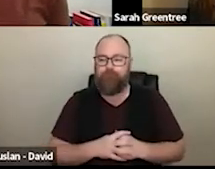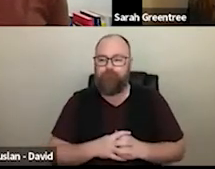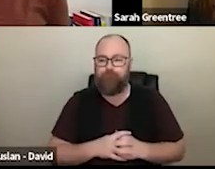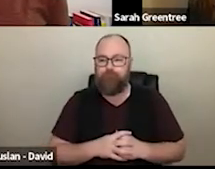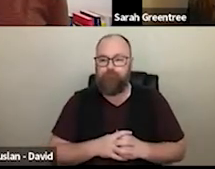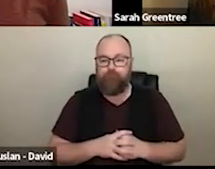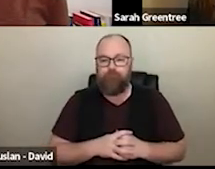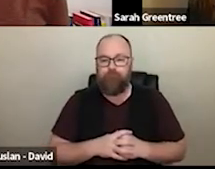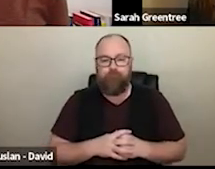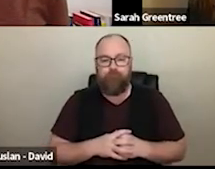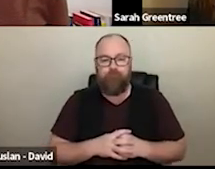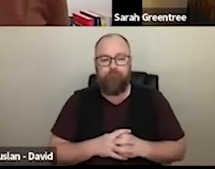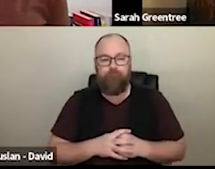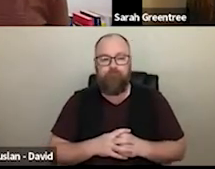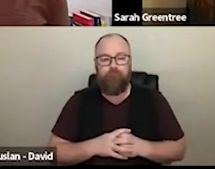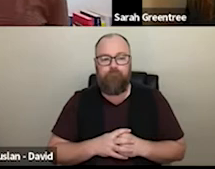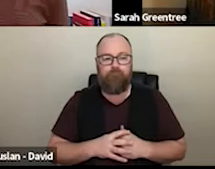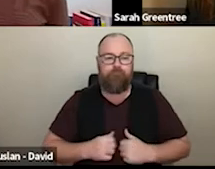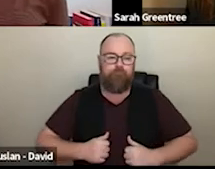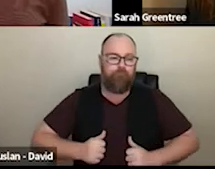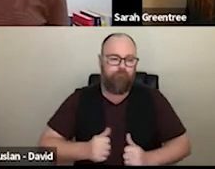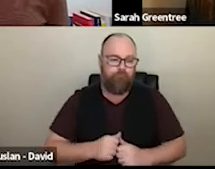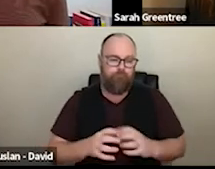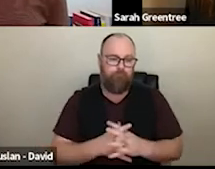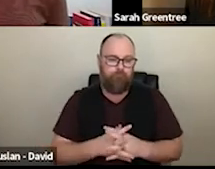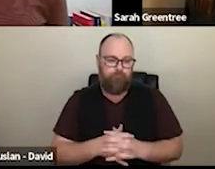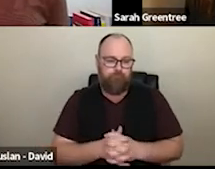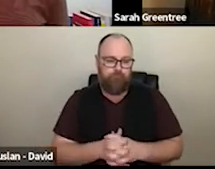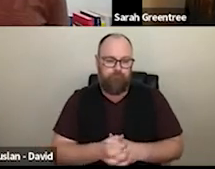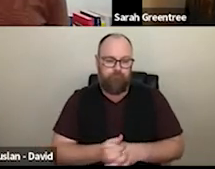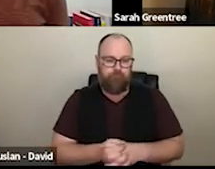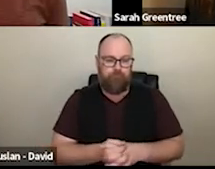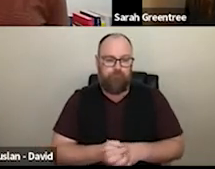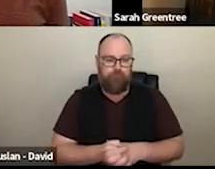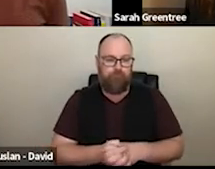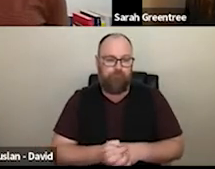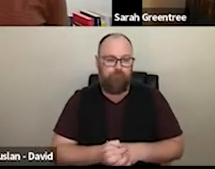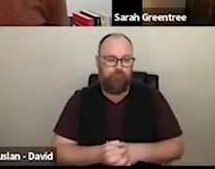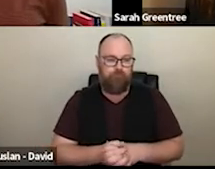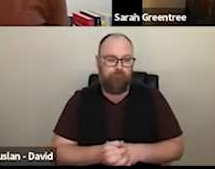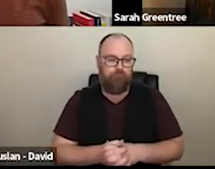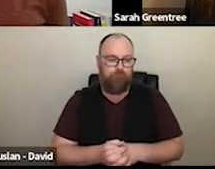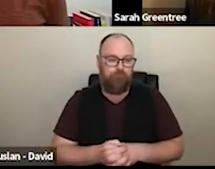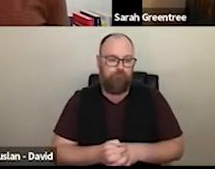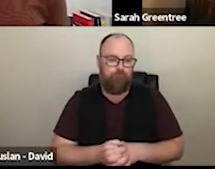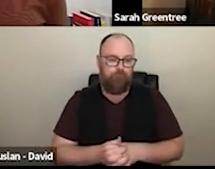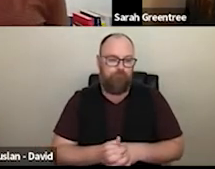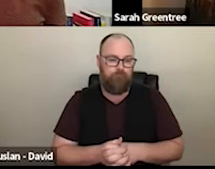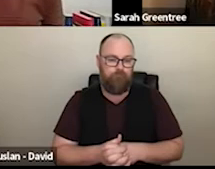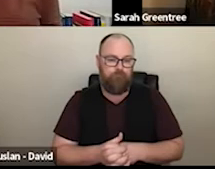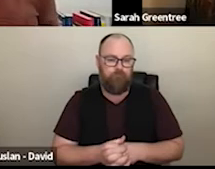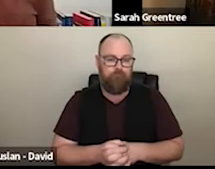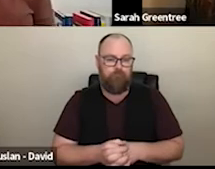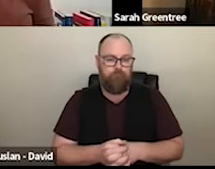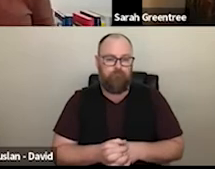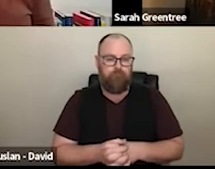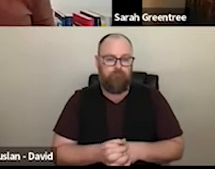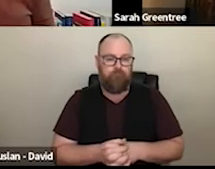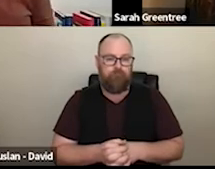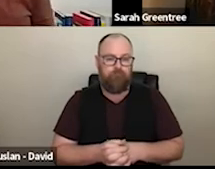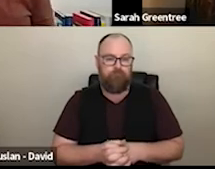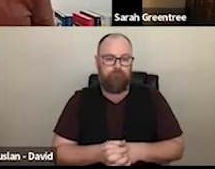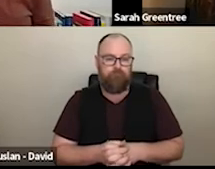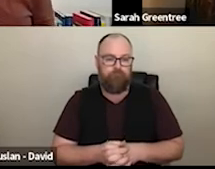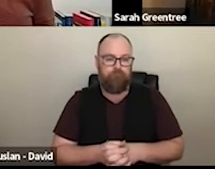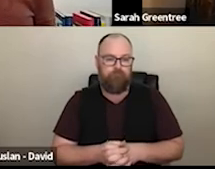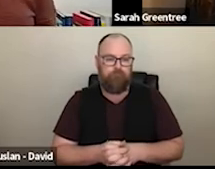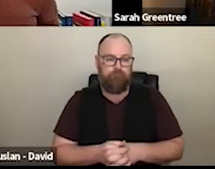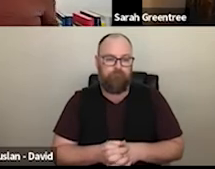It's gonna be a bit funny here with my ability to move between the slide.